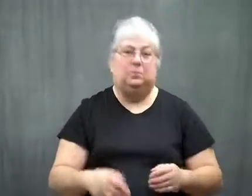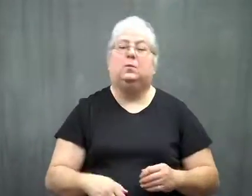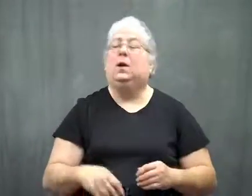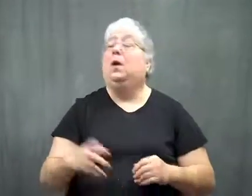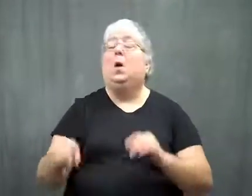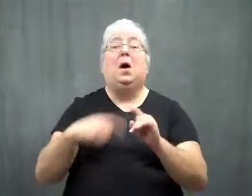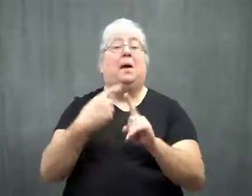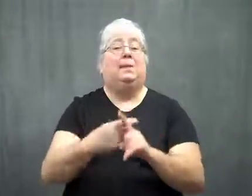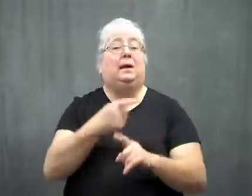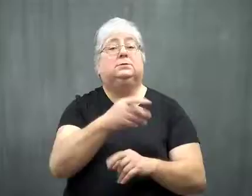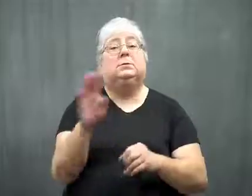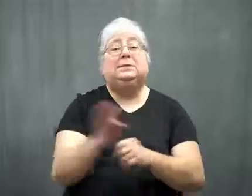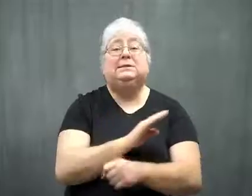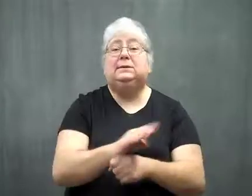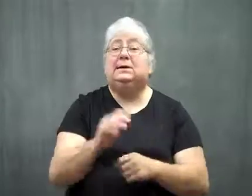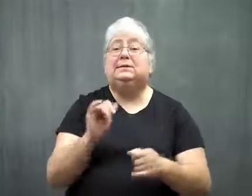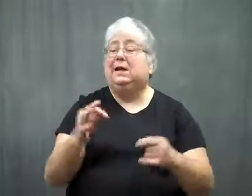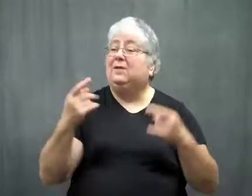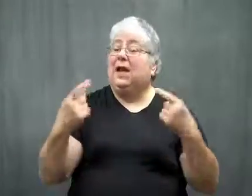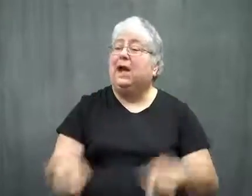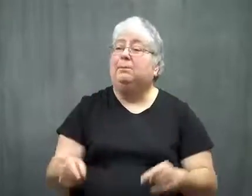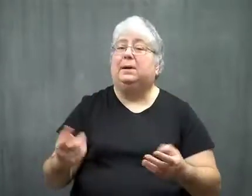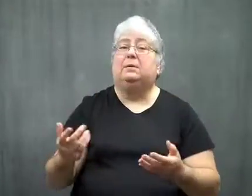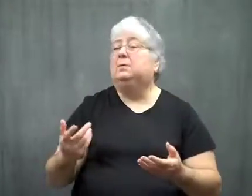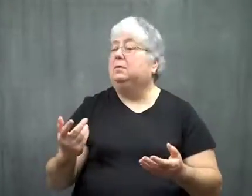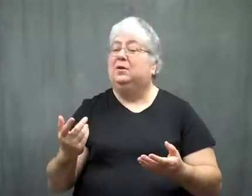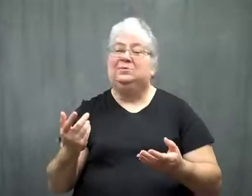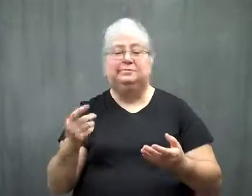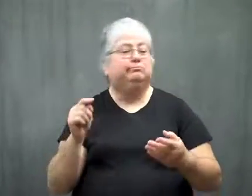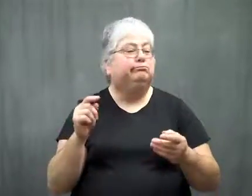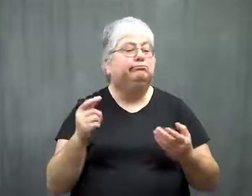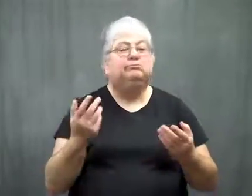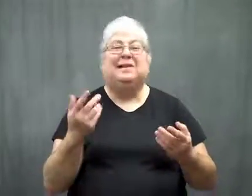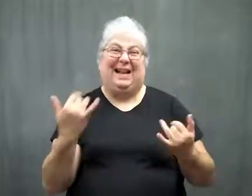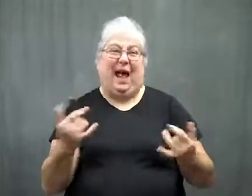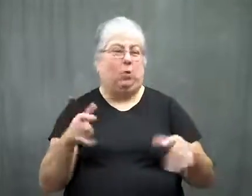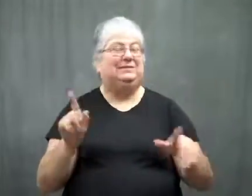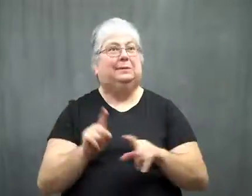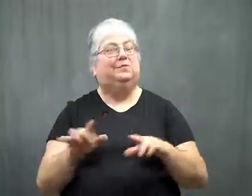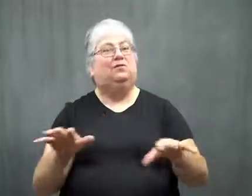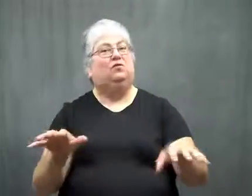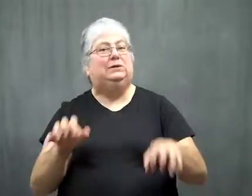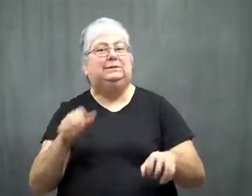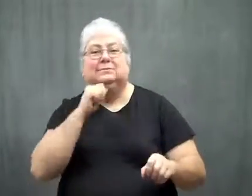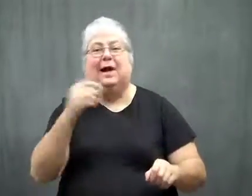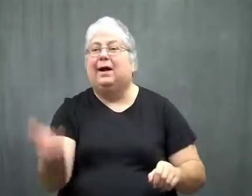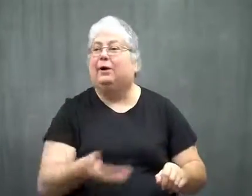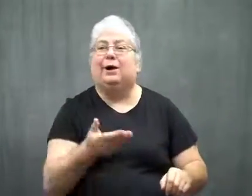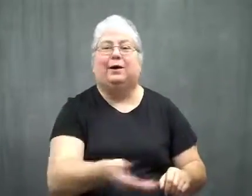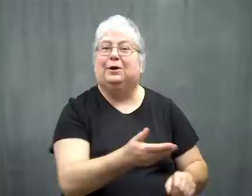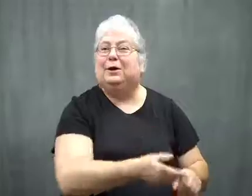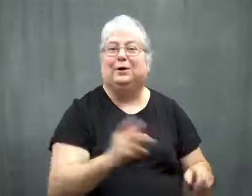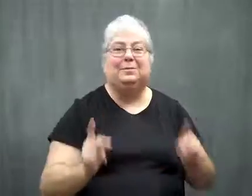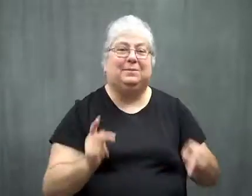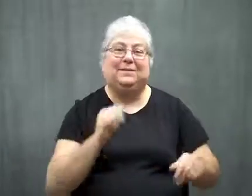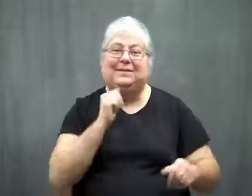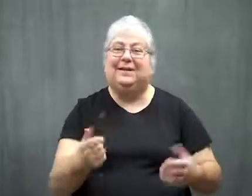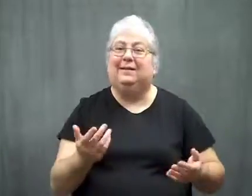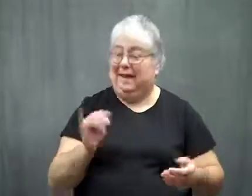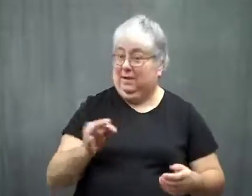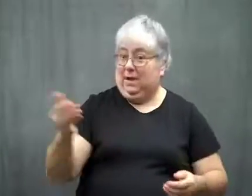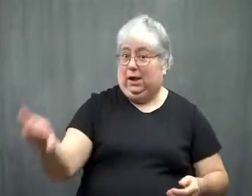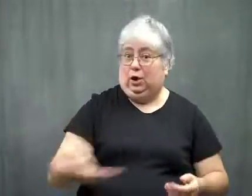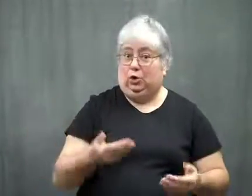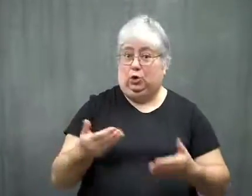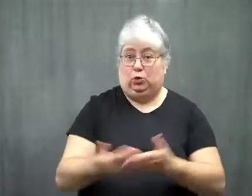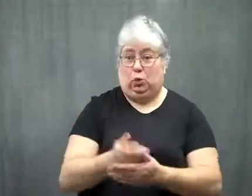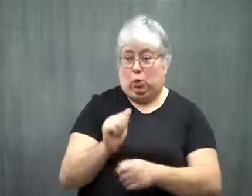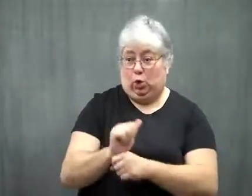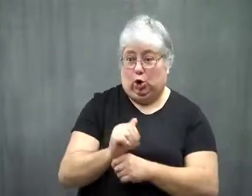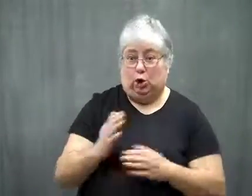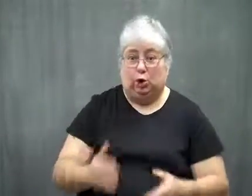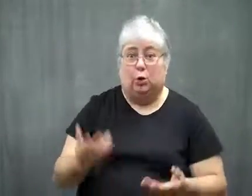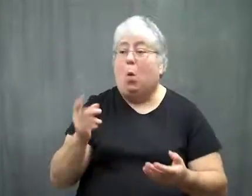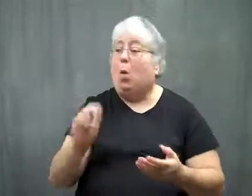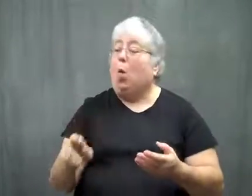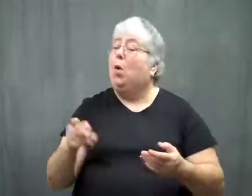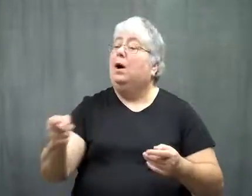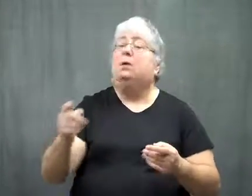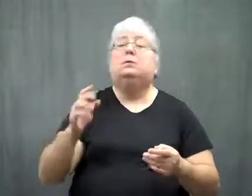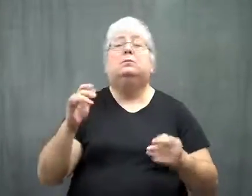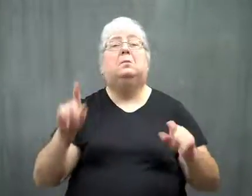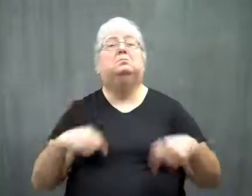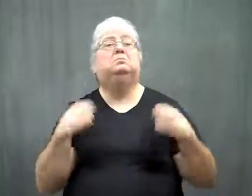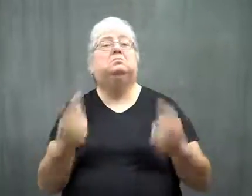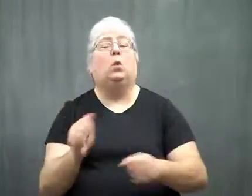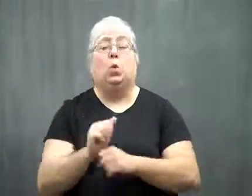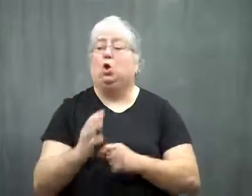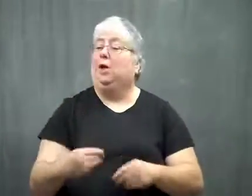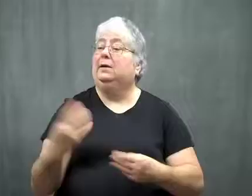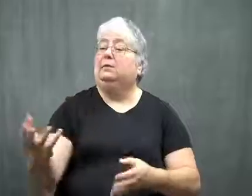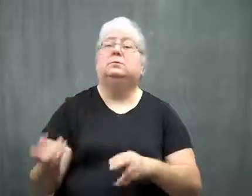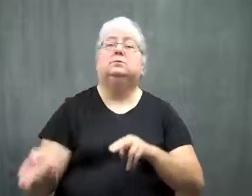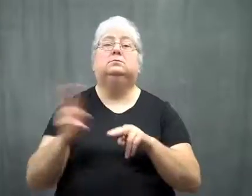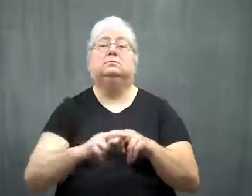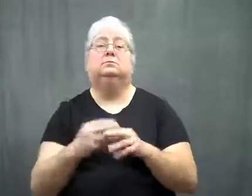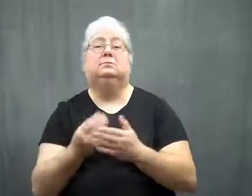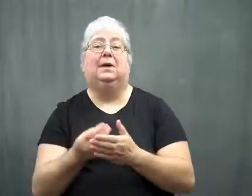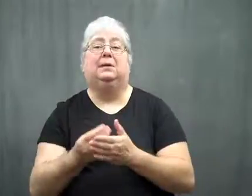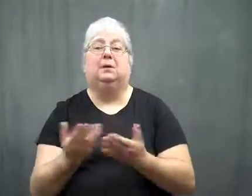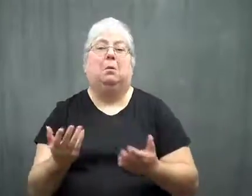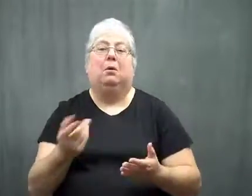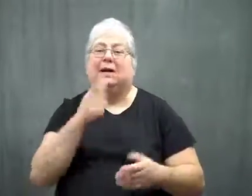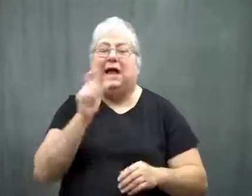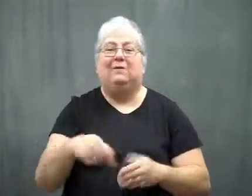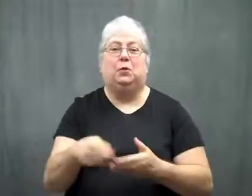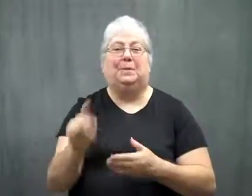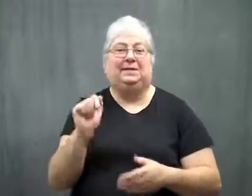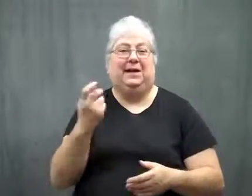Right now, a lot of businesses have a hiring freeze and are not hiring people.